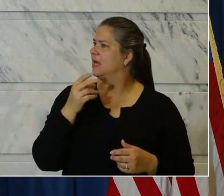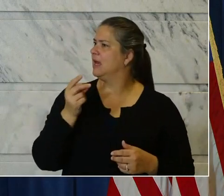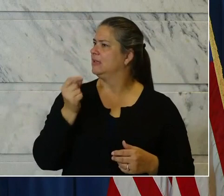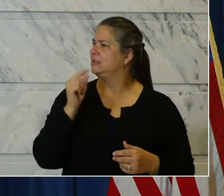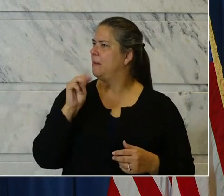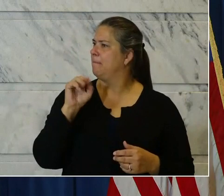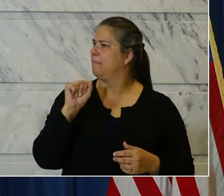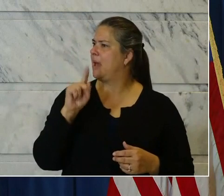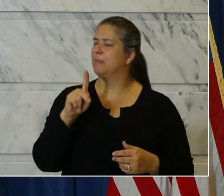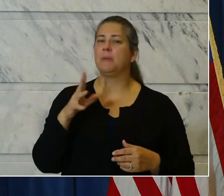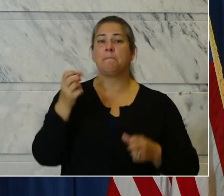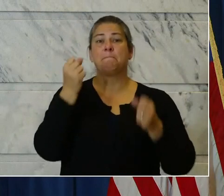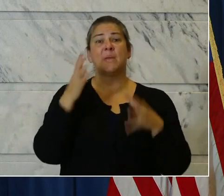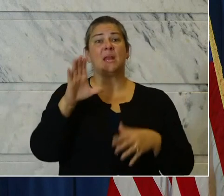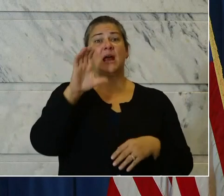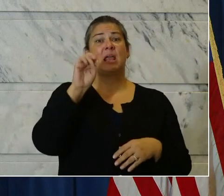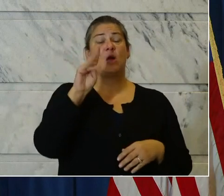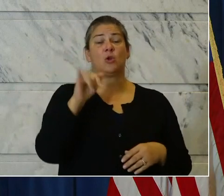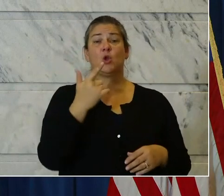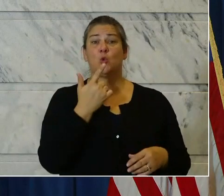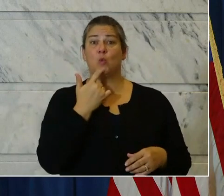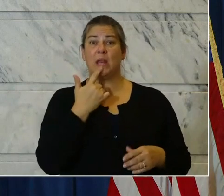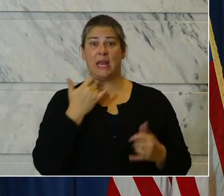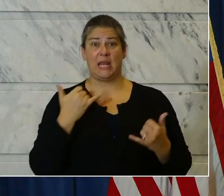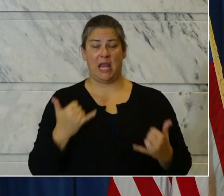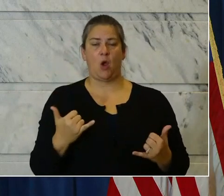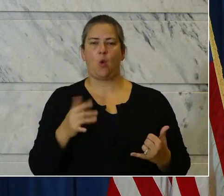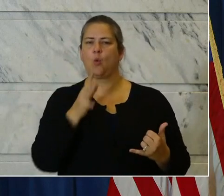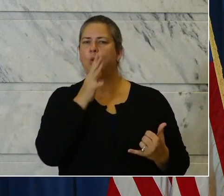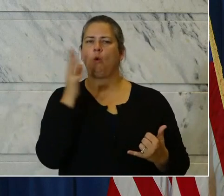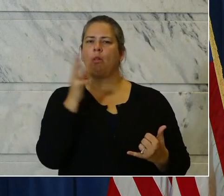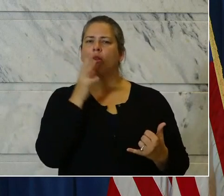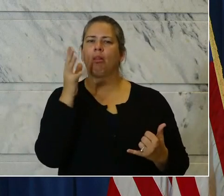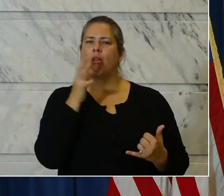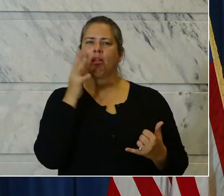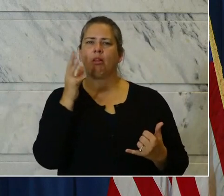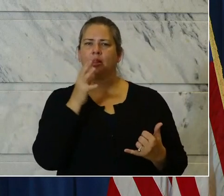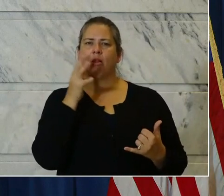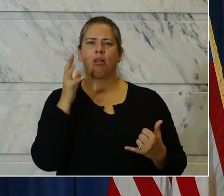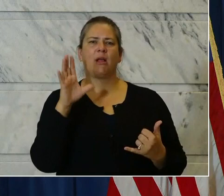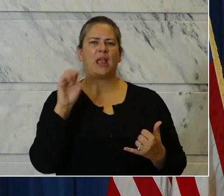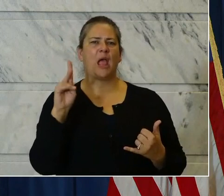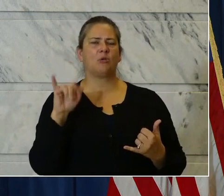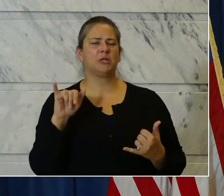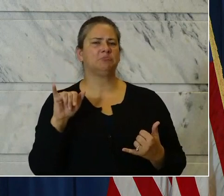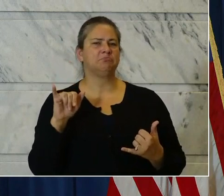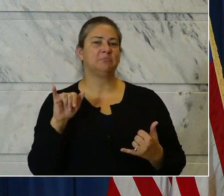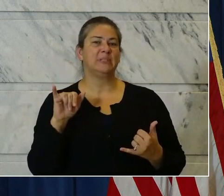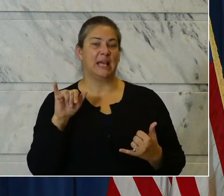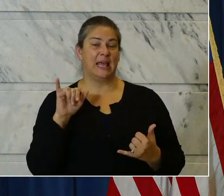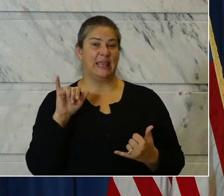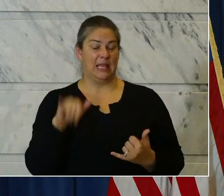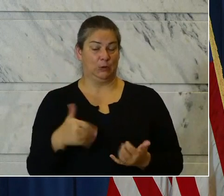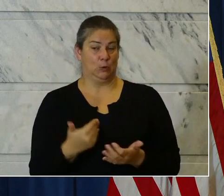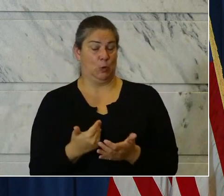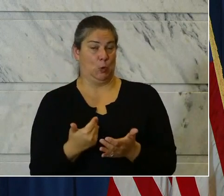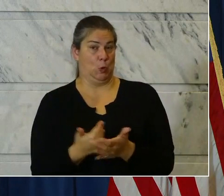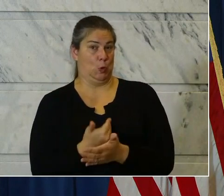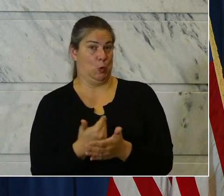THAT WE'RE SEEING SO MANY ISSUES AND RURAL COUNTIES MIGHT